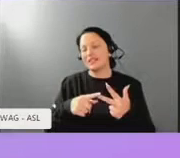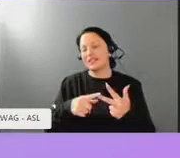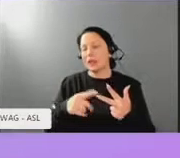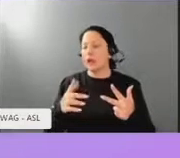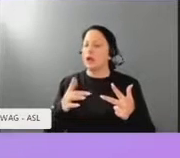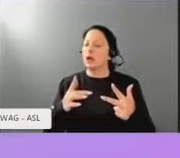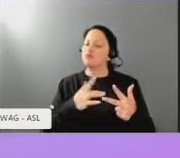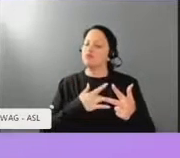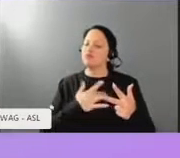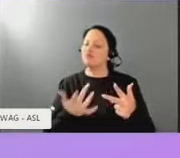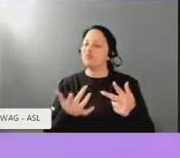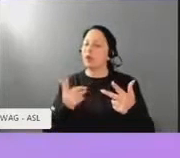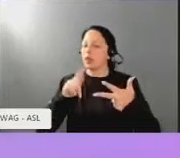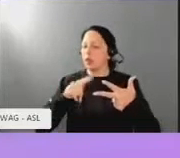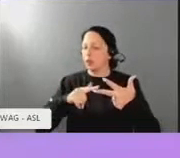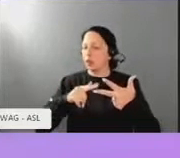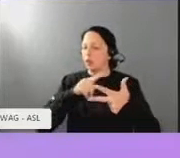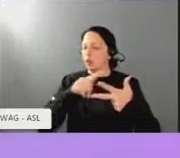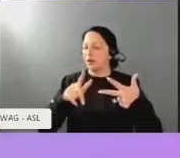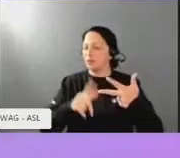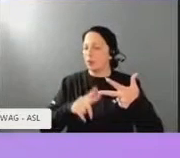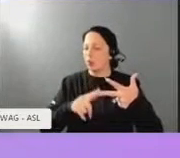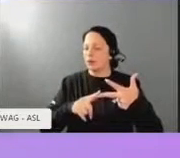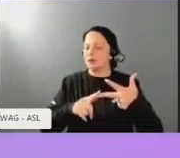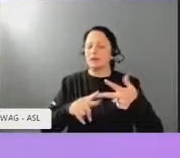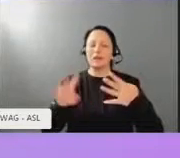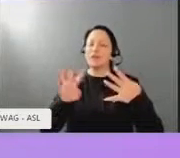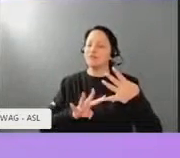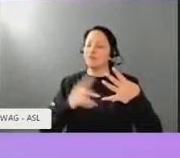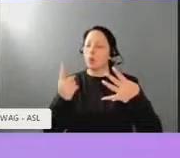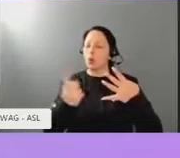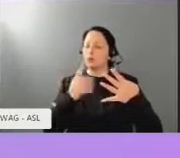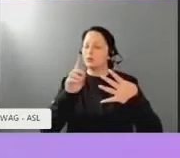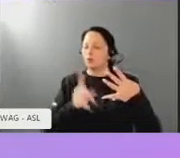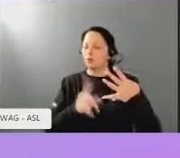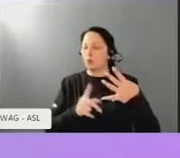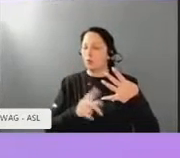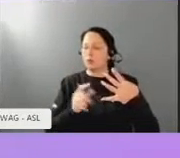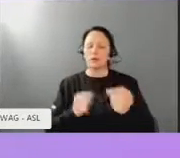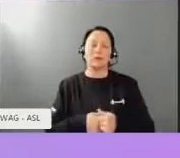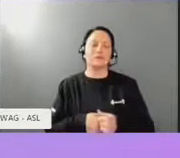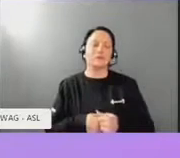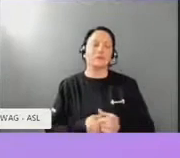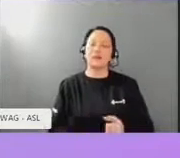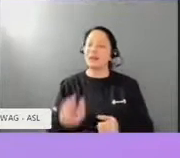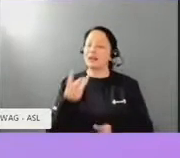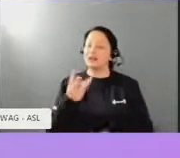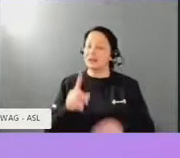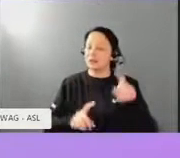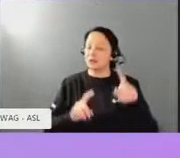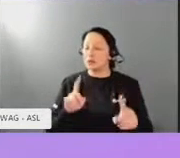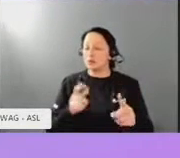one point. Every rarely gives you one point. Every sometimes gives you two points. Every usually gives